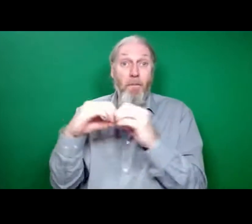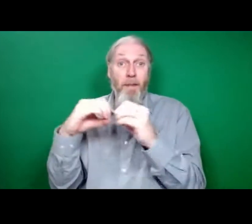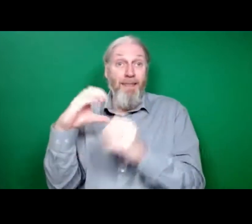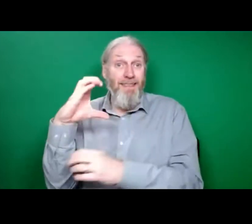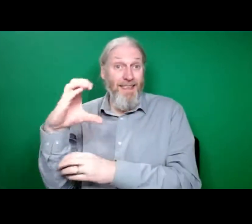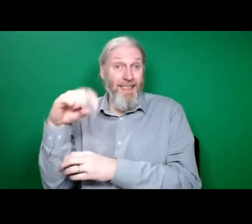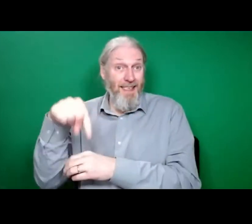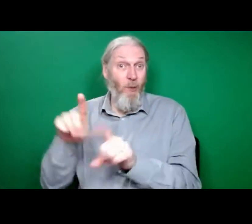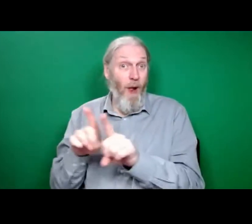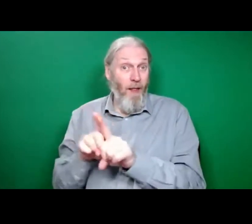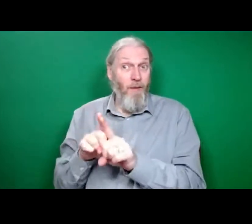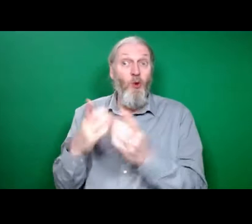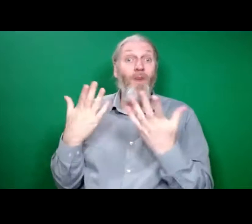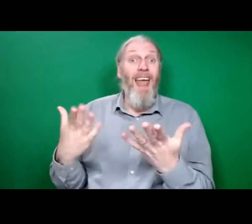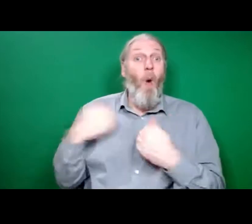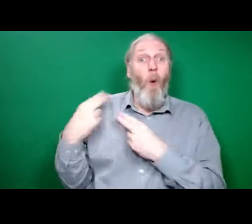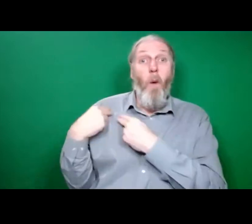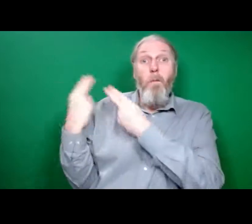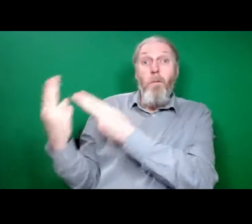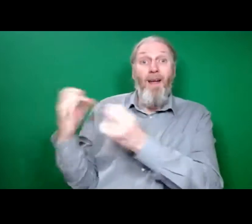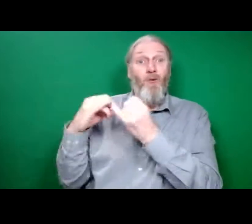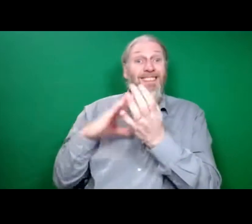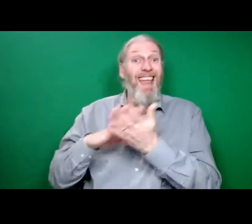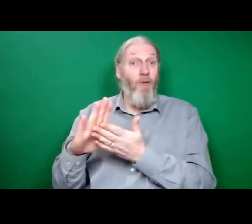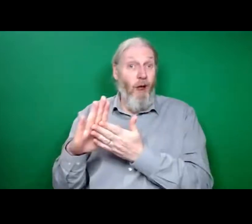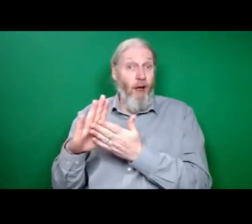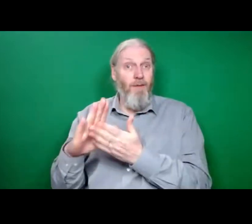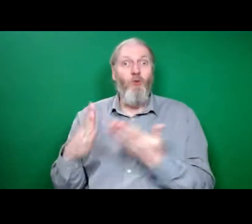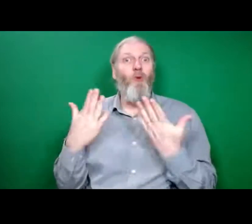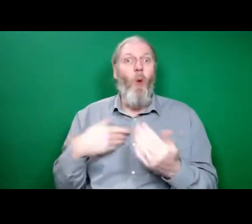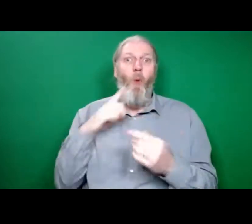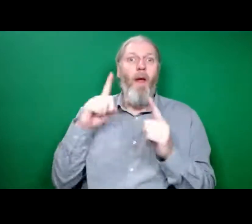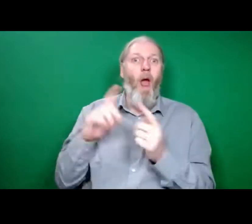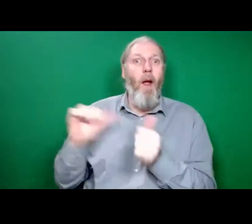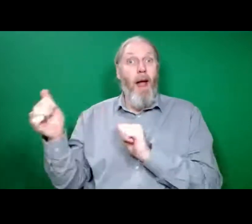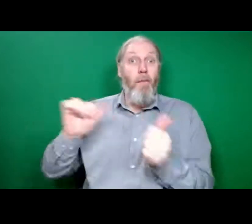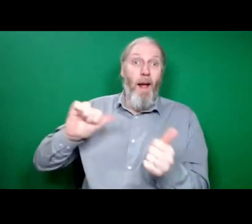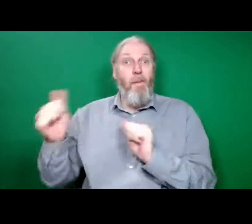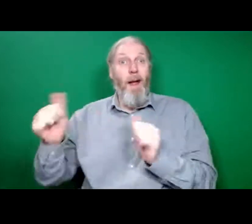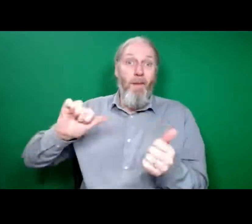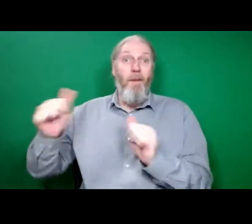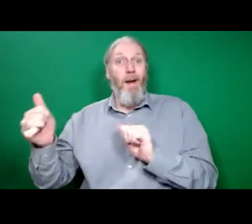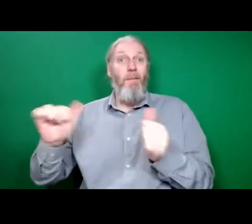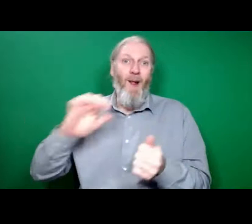I think you're from a variety of organisations that embrace local authorities, universities, business